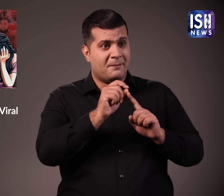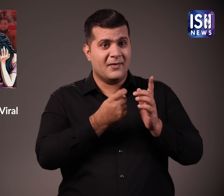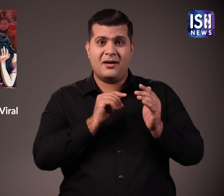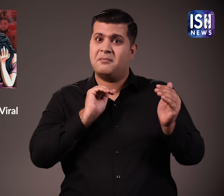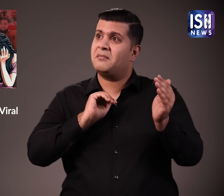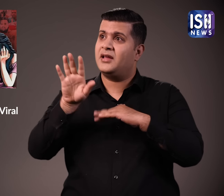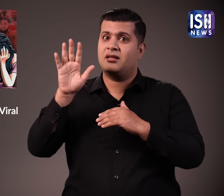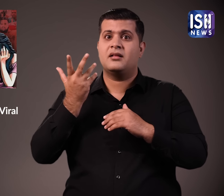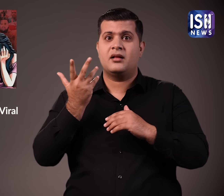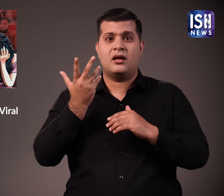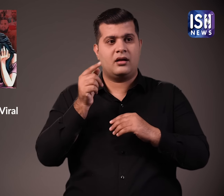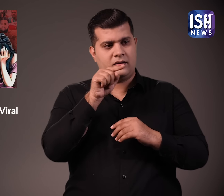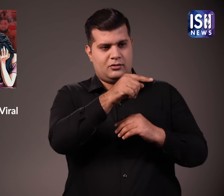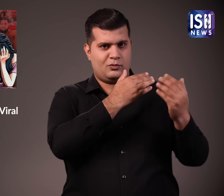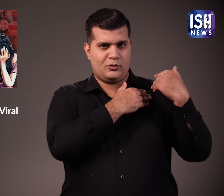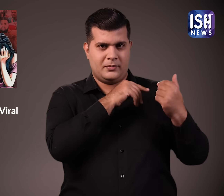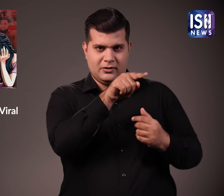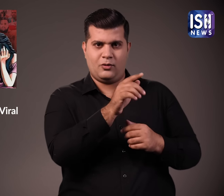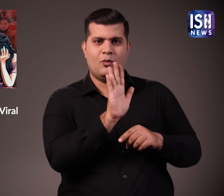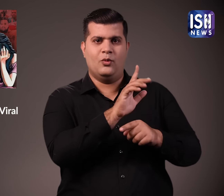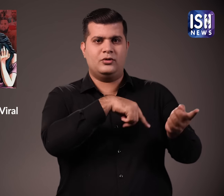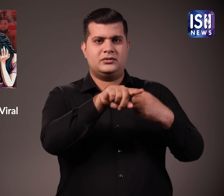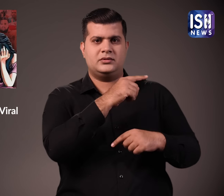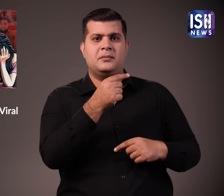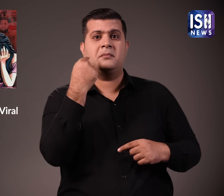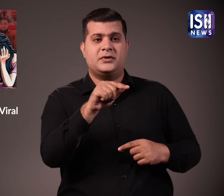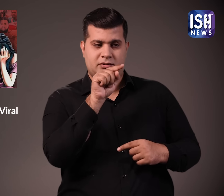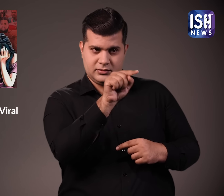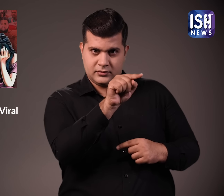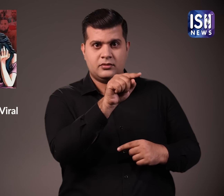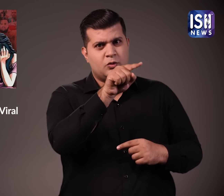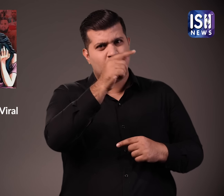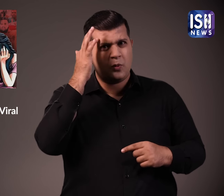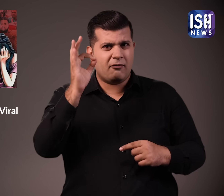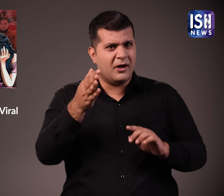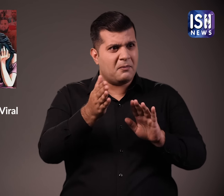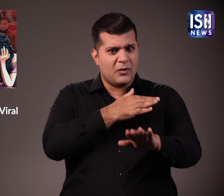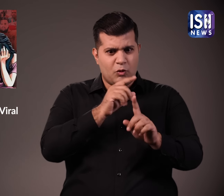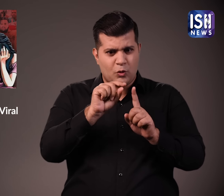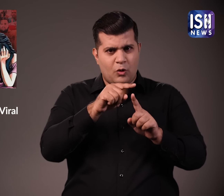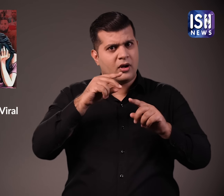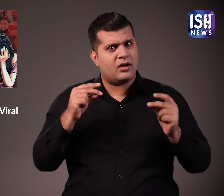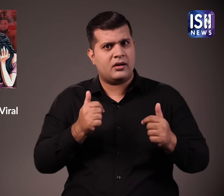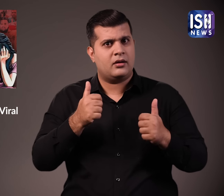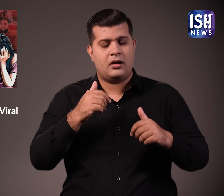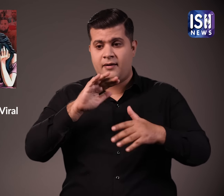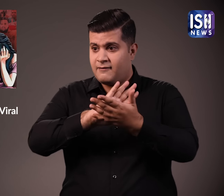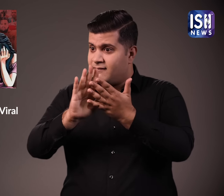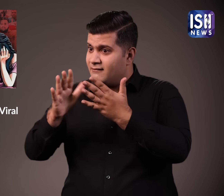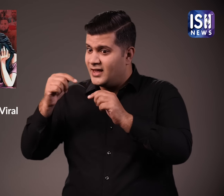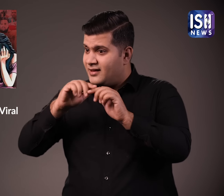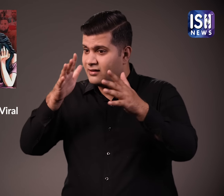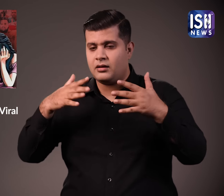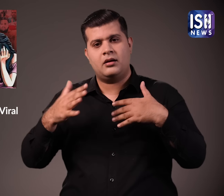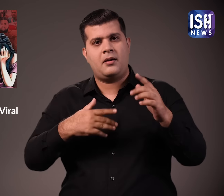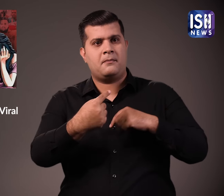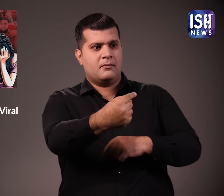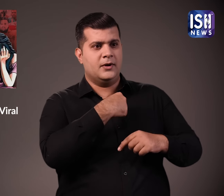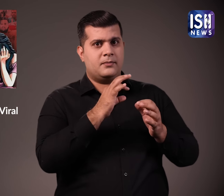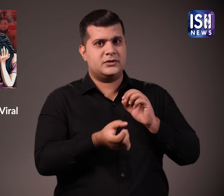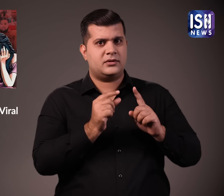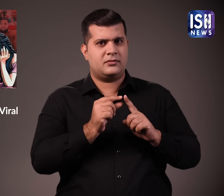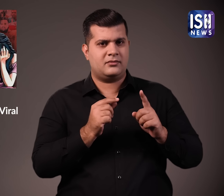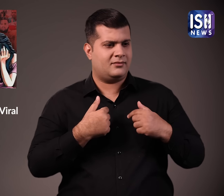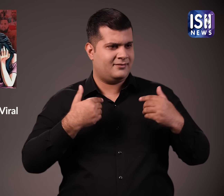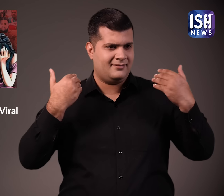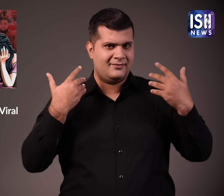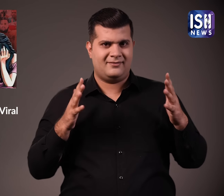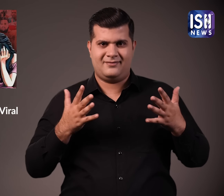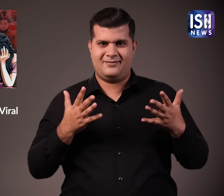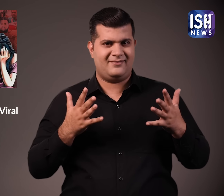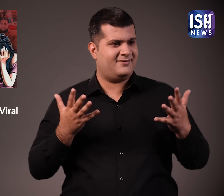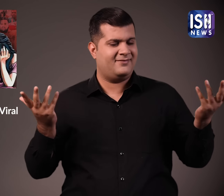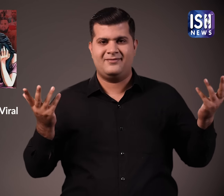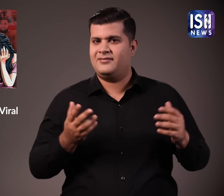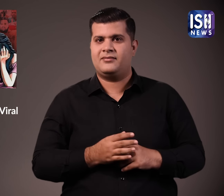He accused Congress of not taking action in spite of knowing the details, and for Prajwal fleeing the country and then putting the blame on BJP.